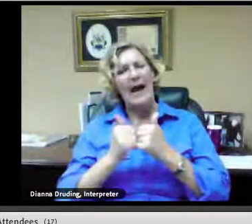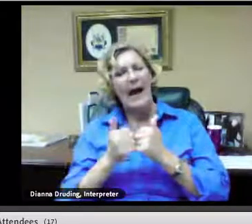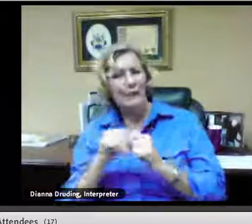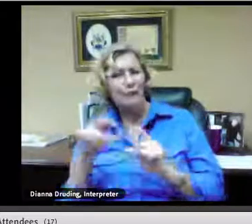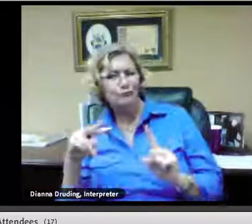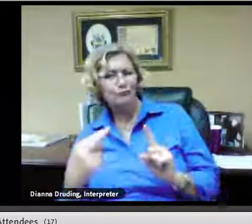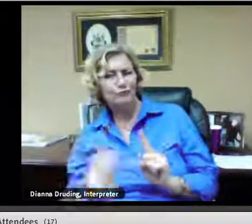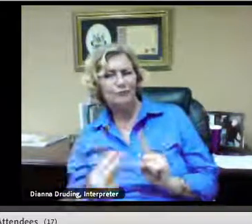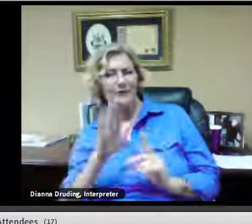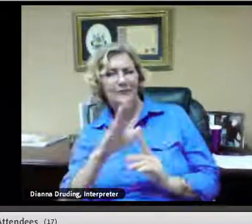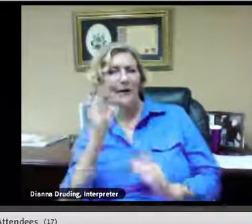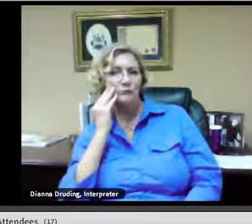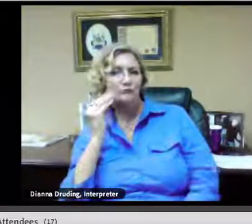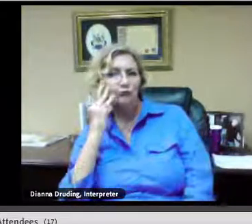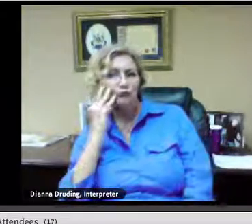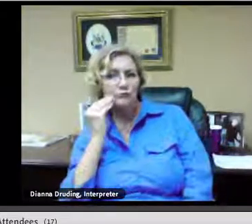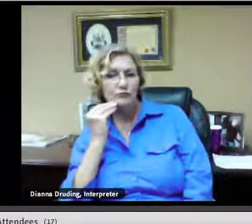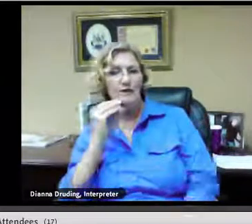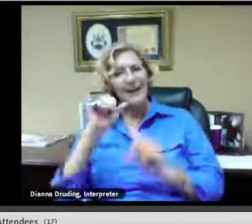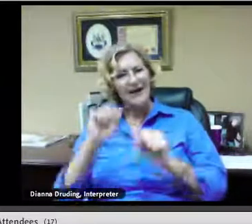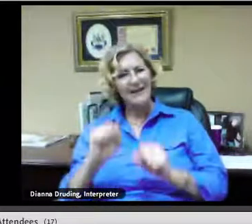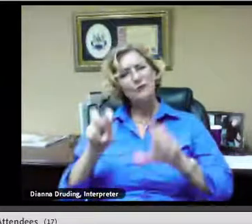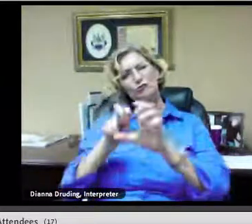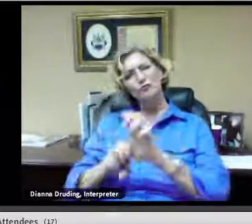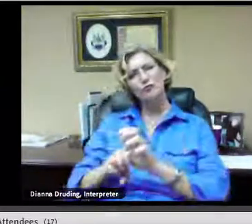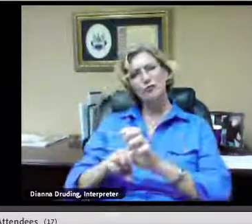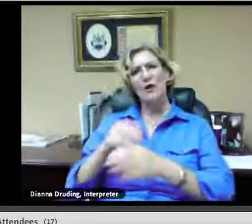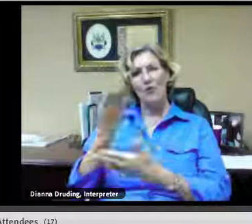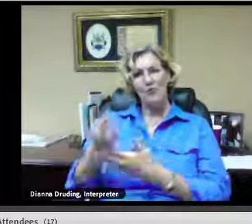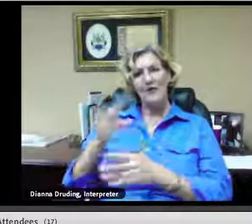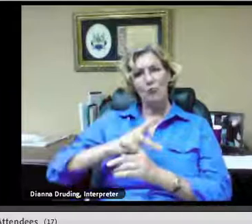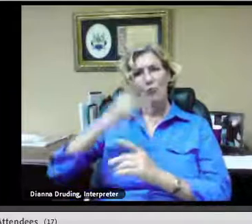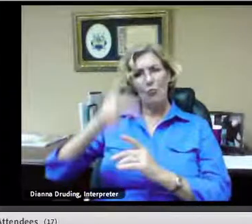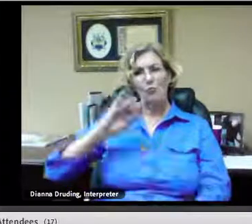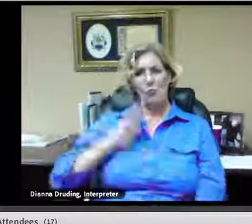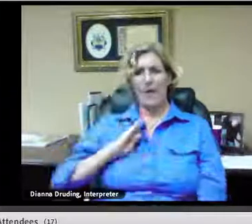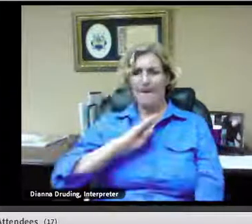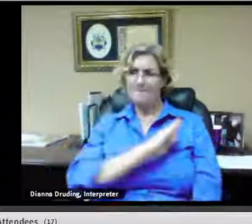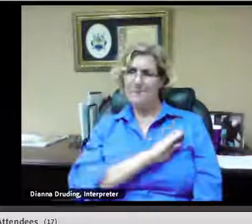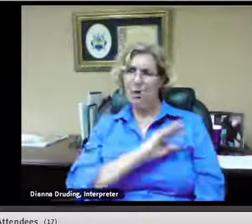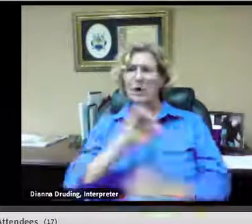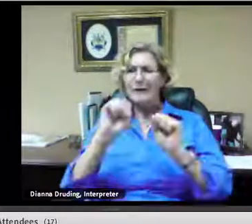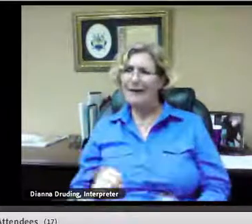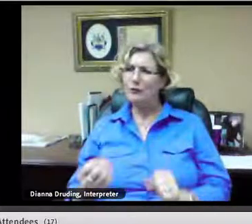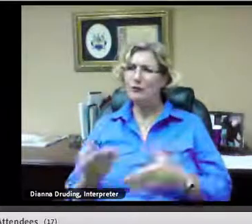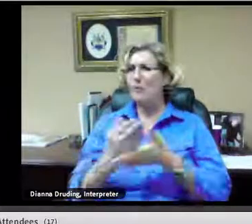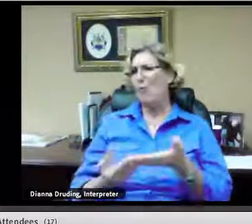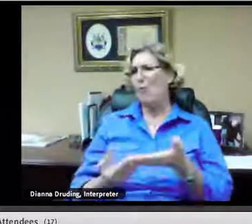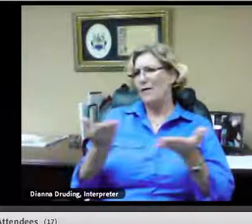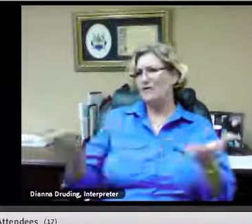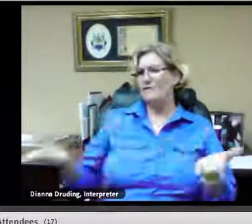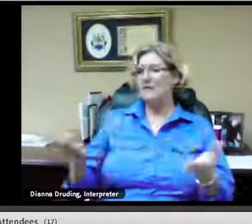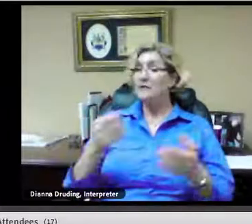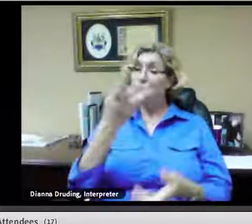Would you like to volunteer at our libraries?" I guarantee, the more we include and get people involved,